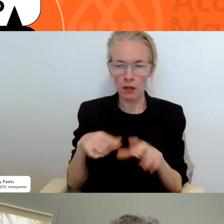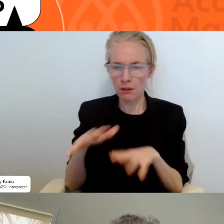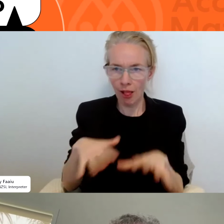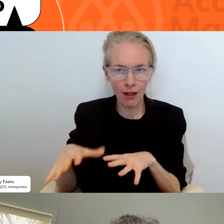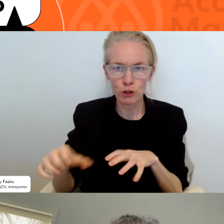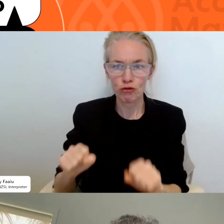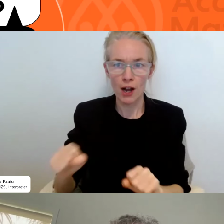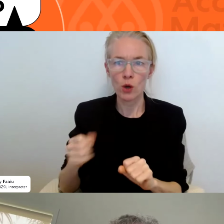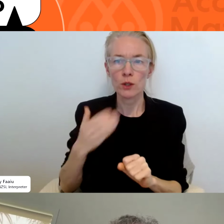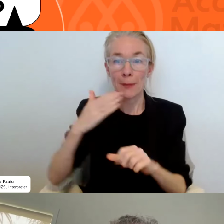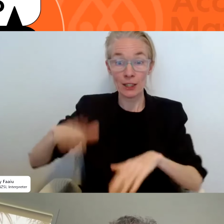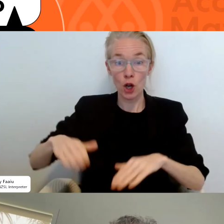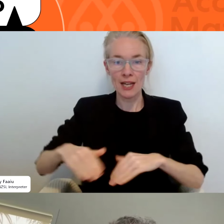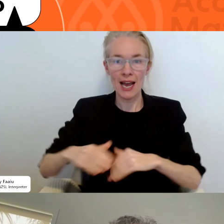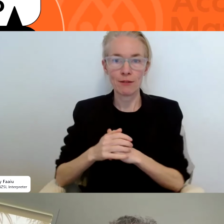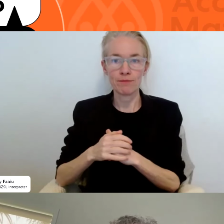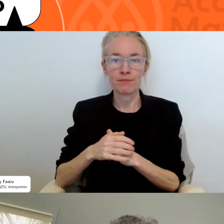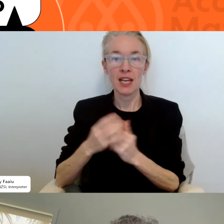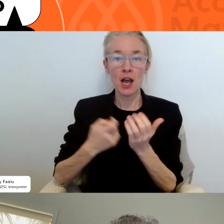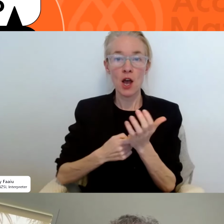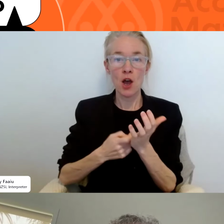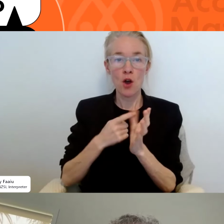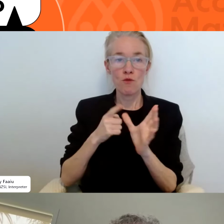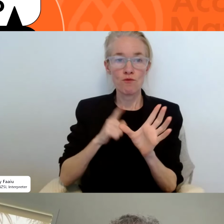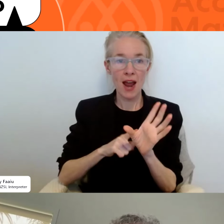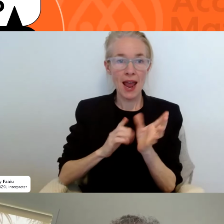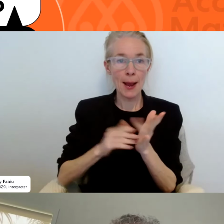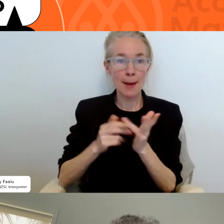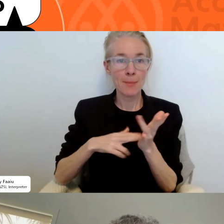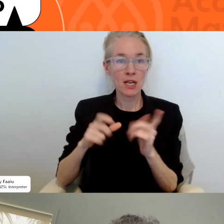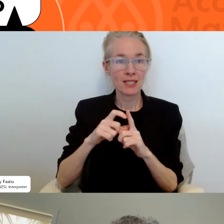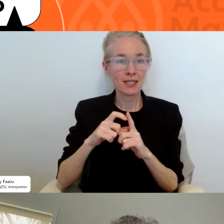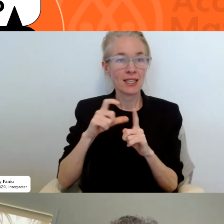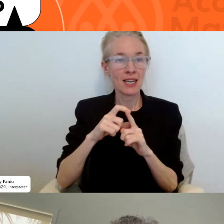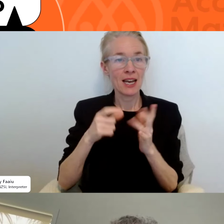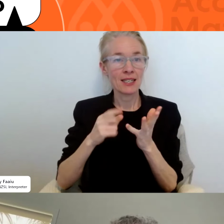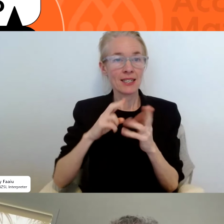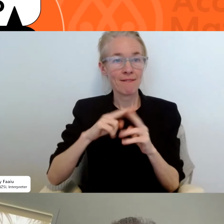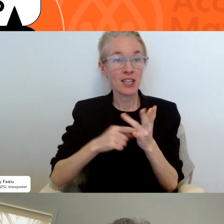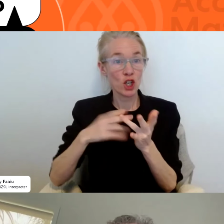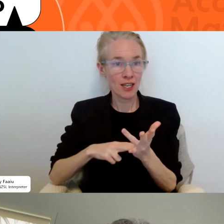thank you so much for joining us today. The word is with you. Okay